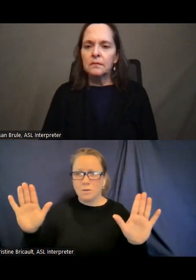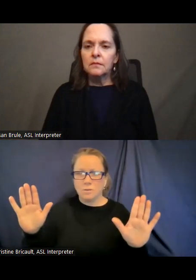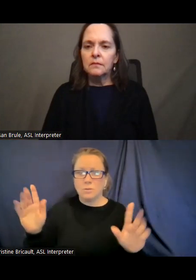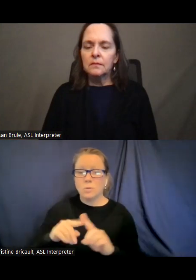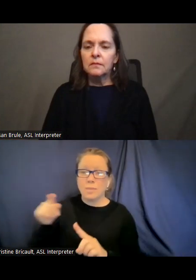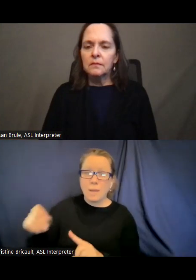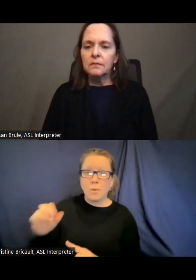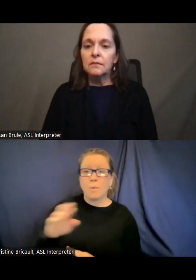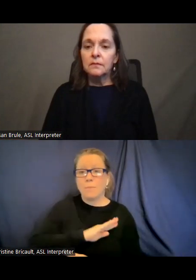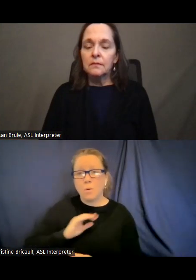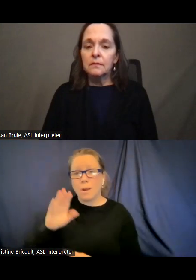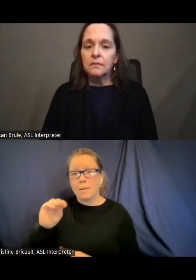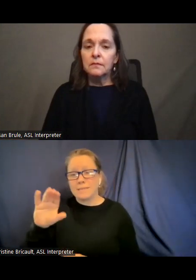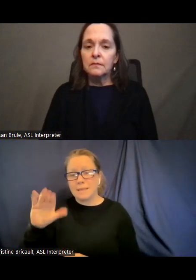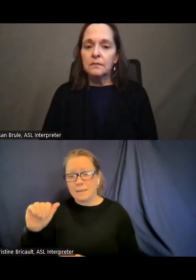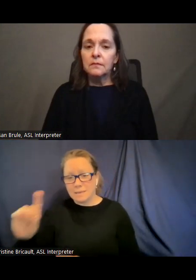the MCAD, why it's being denied.